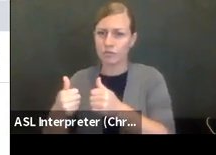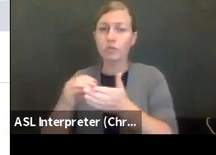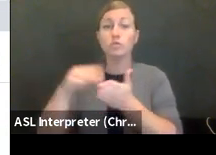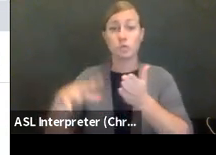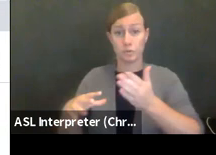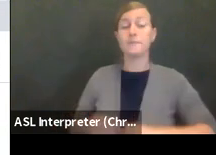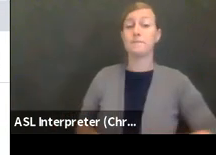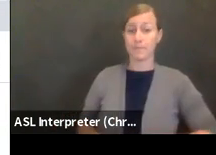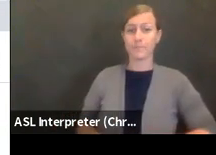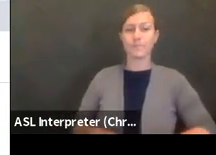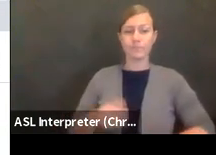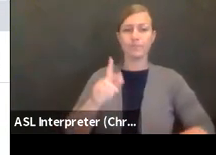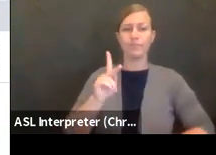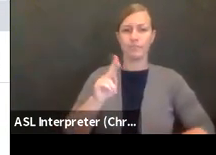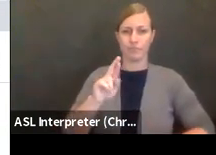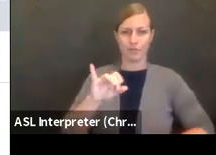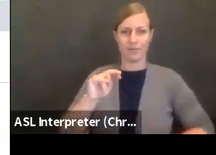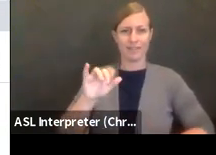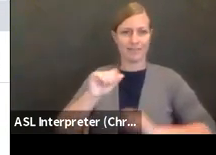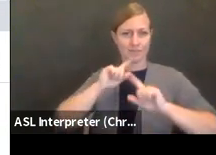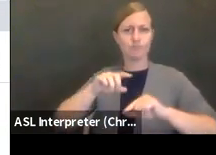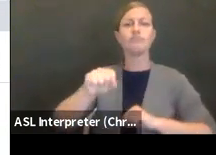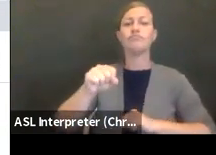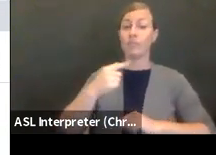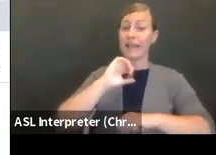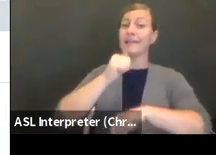ESD 112-- Kristina Wambold: Okay, so I would have to do that within the assignment.